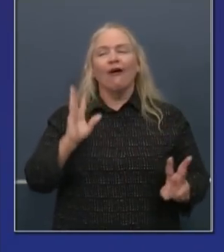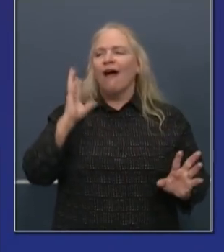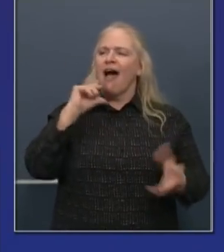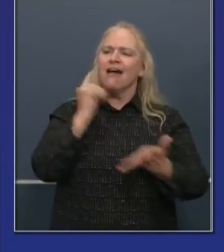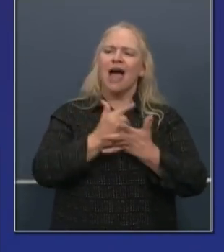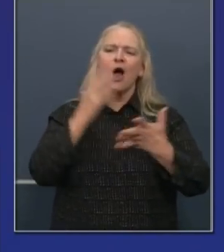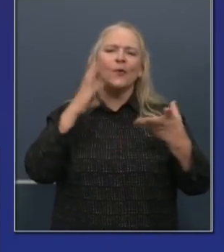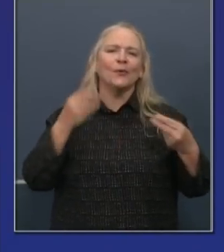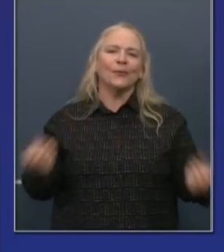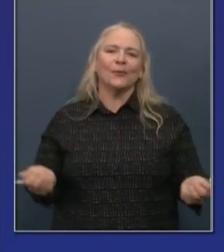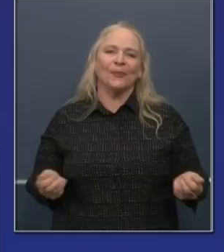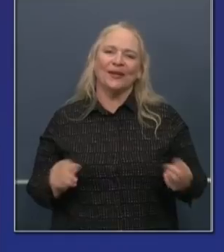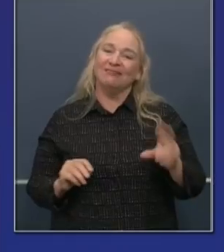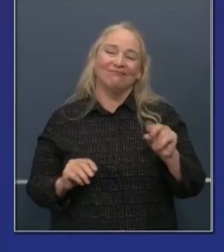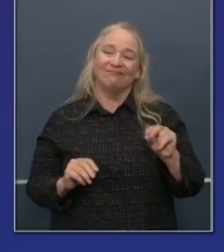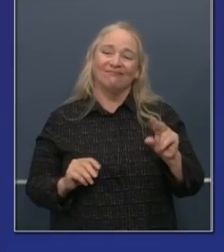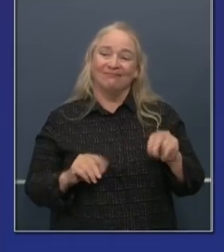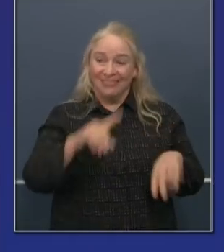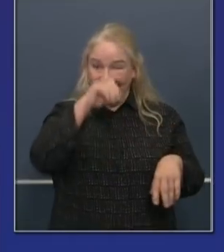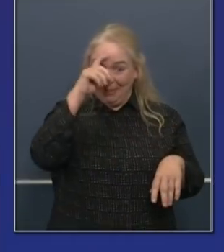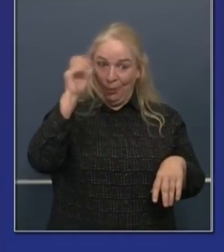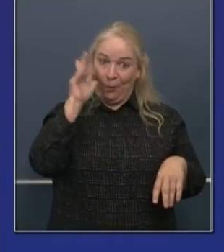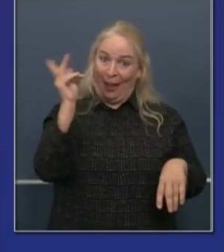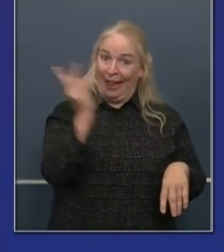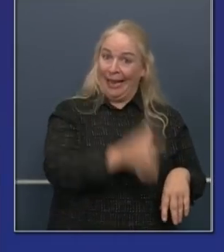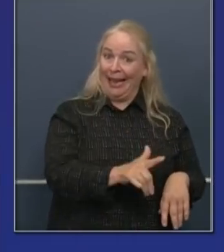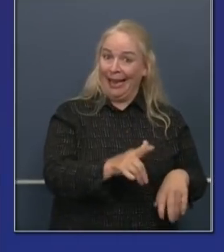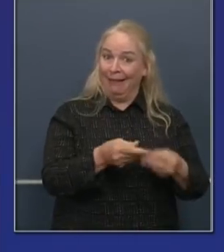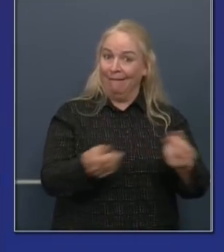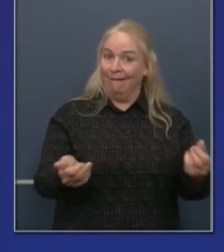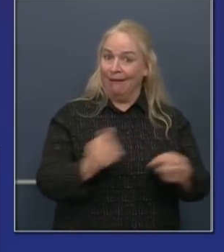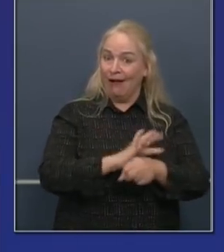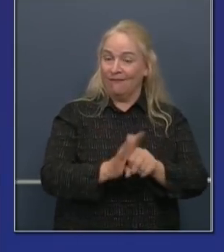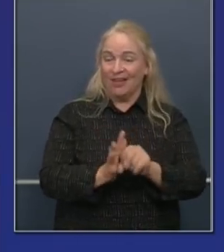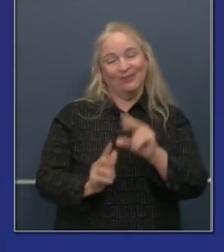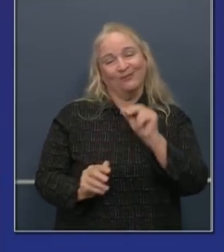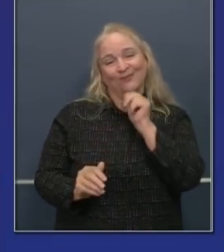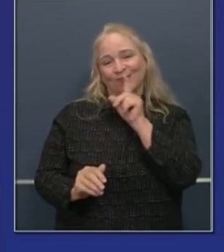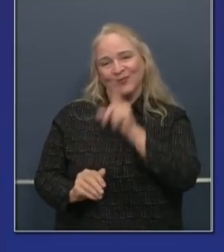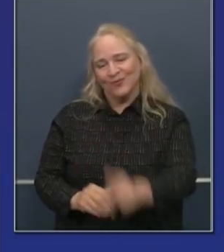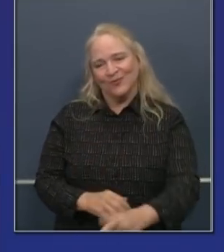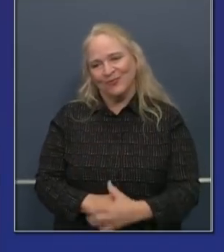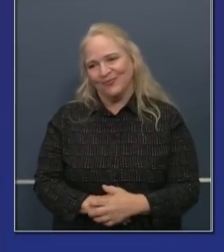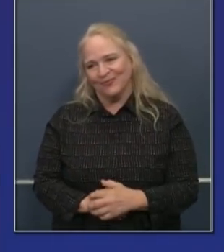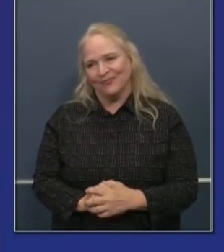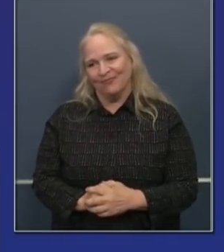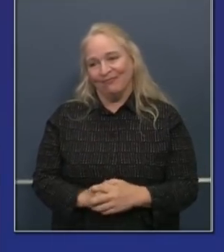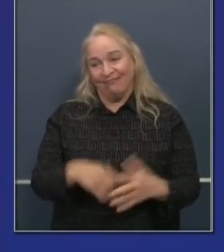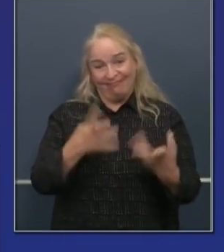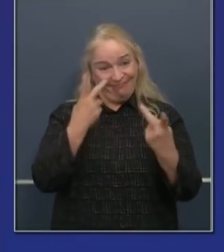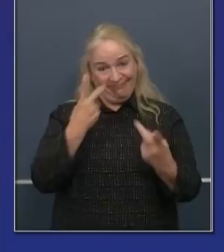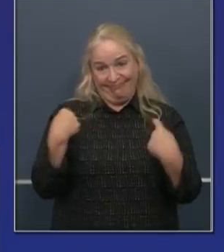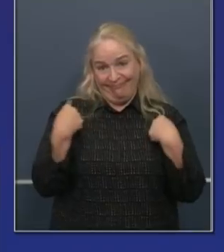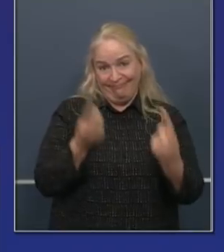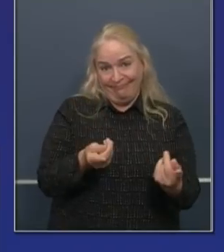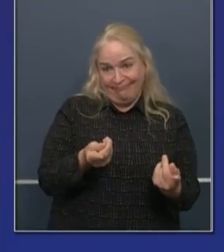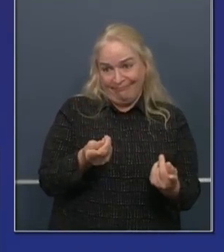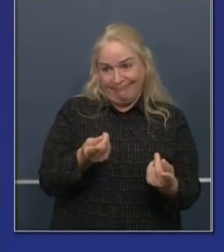STILL CONNECTED TO SOME NOTION THAT SOMEHOW WHEN IT GETS WARM, IT'LL GO AWAY OR SOMEHOW IT'LL